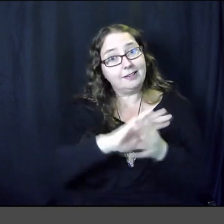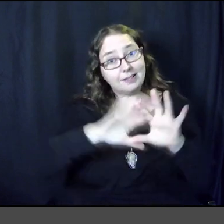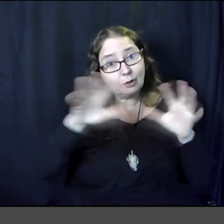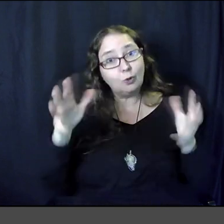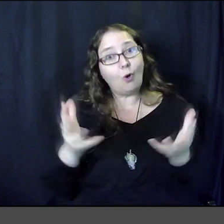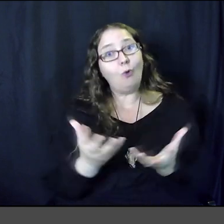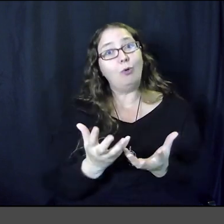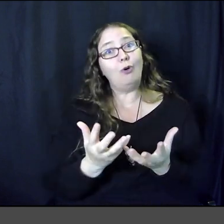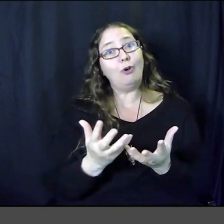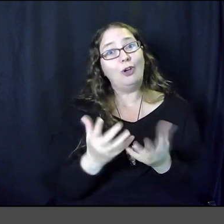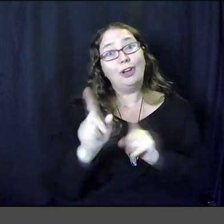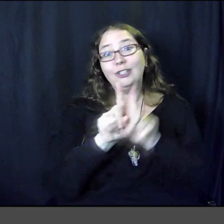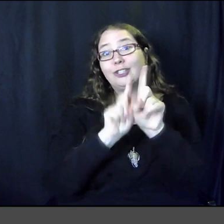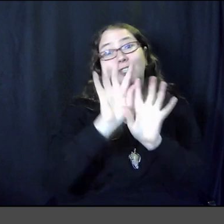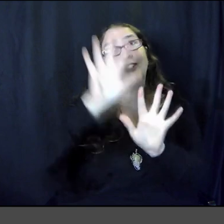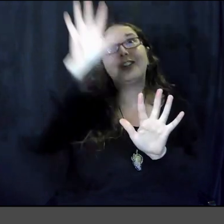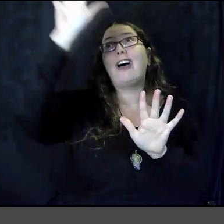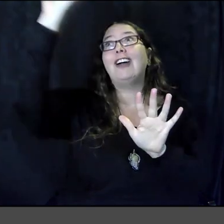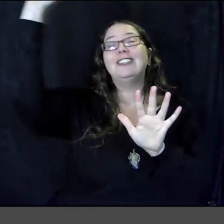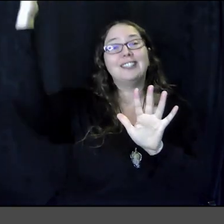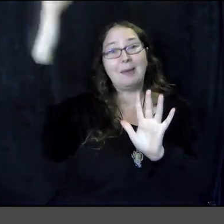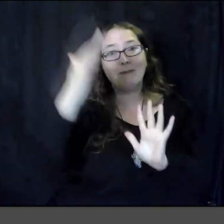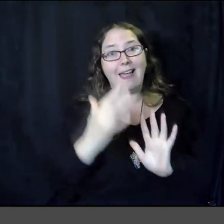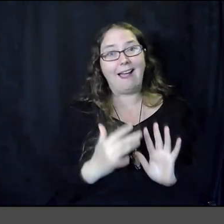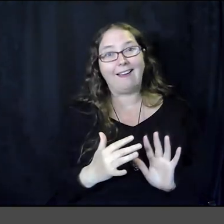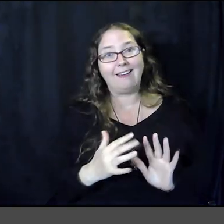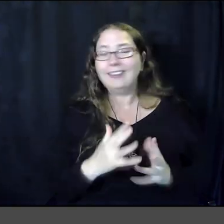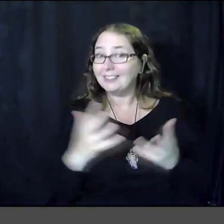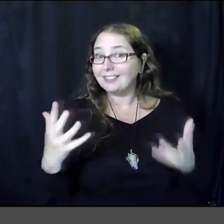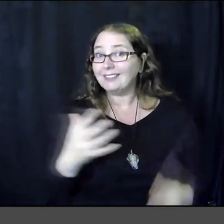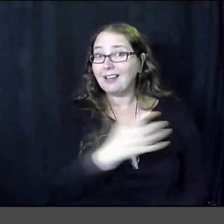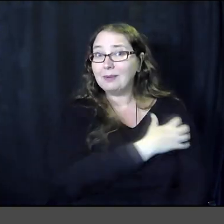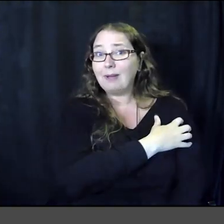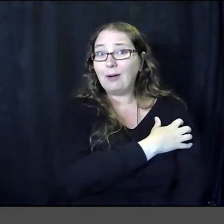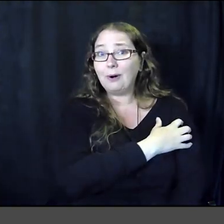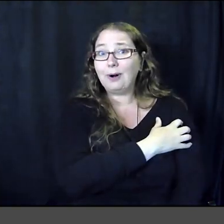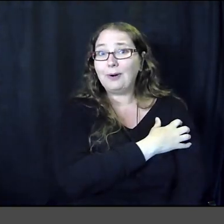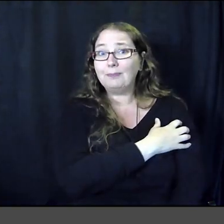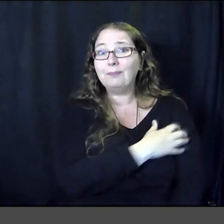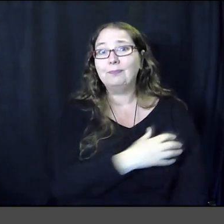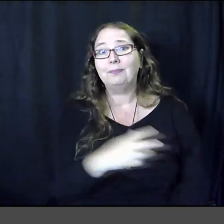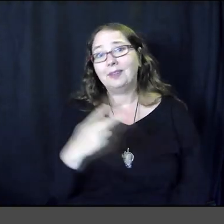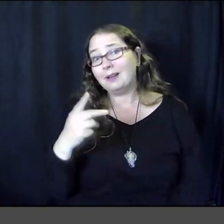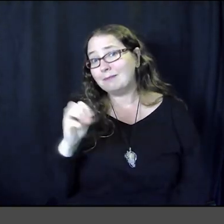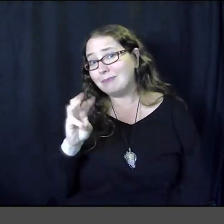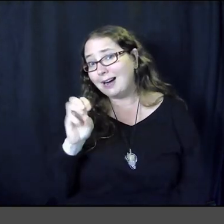AND THAT IS A LOT OF POWER, THAT POWER YOU HAVE, IT'S YOUR INNER VOICE.